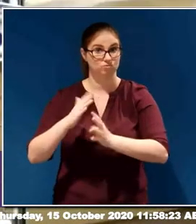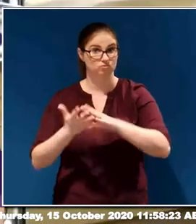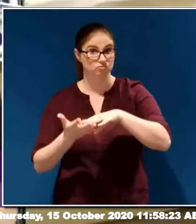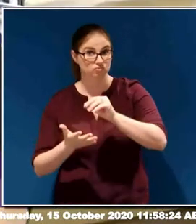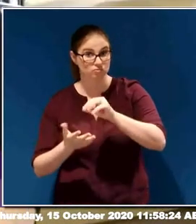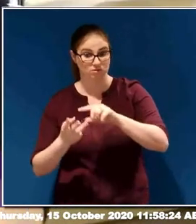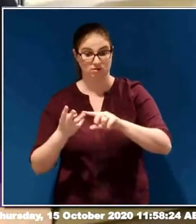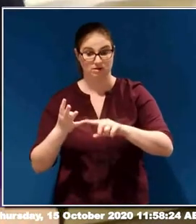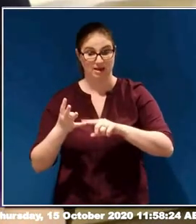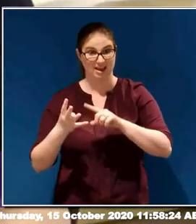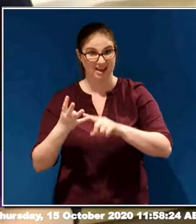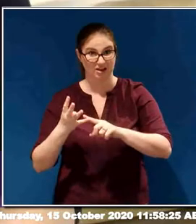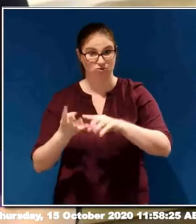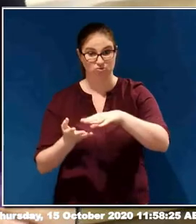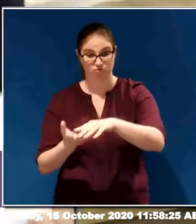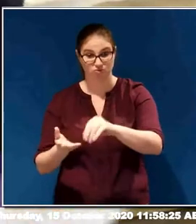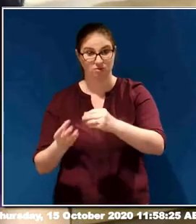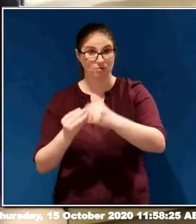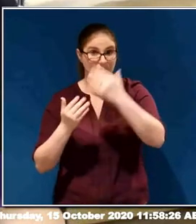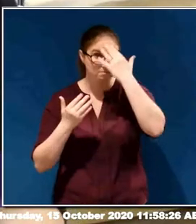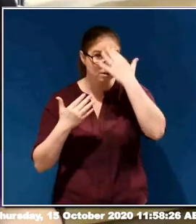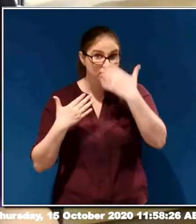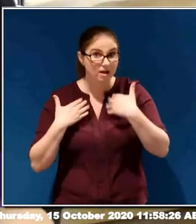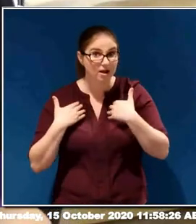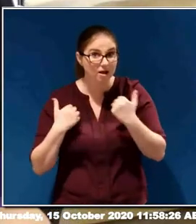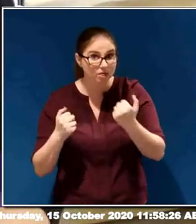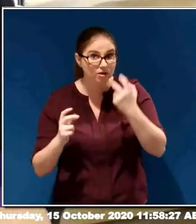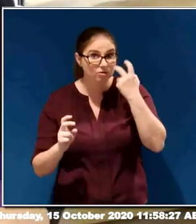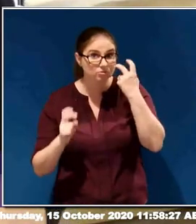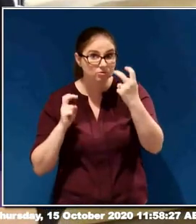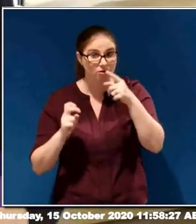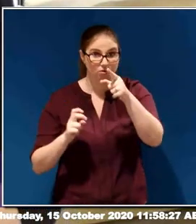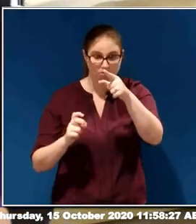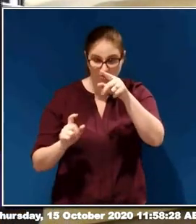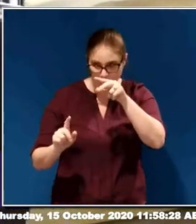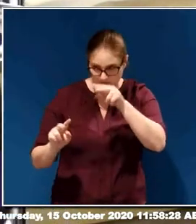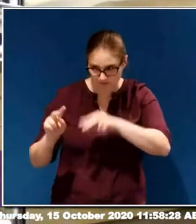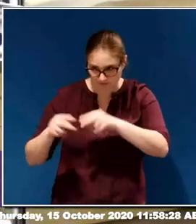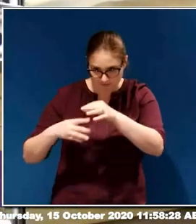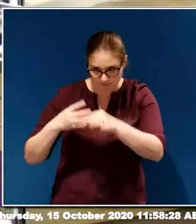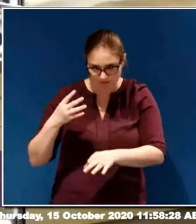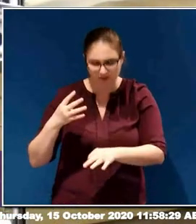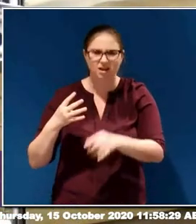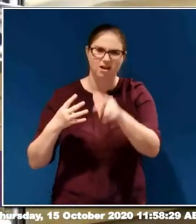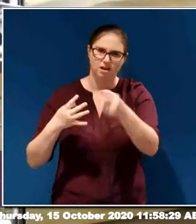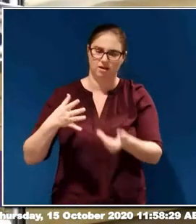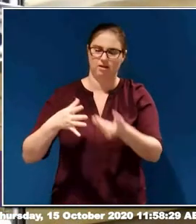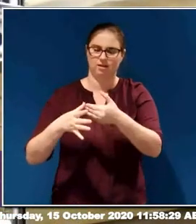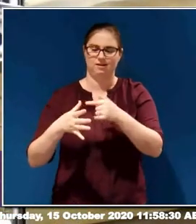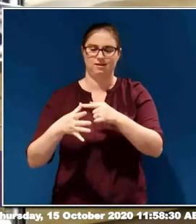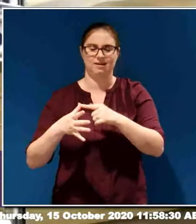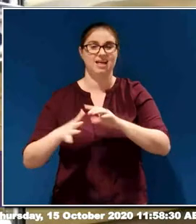it like anyone who had challenges came through PEOs who were considered -